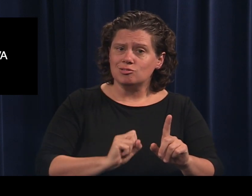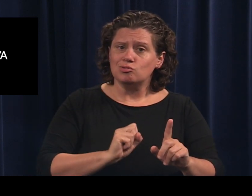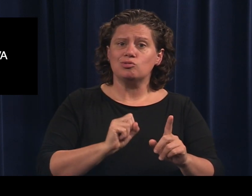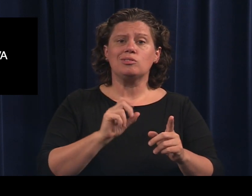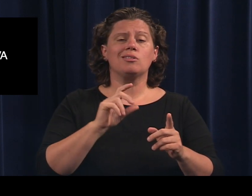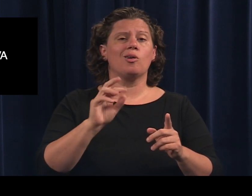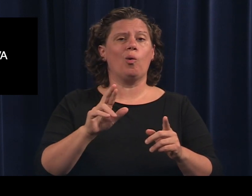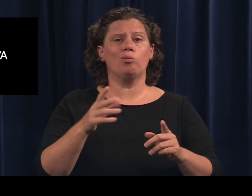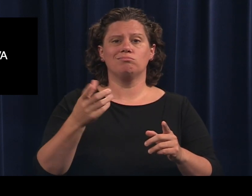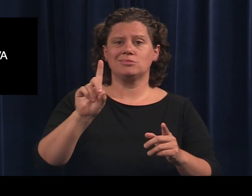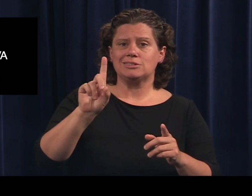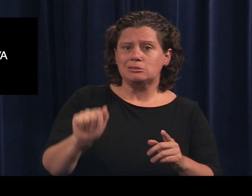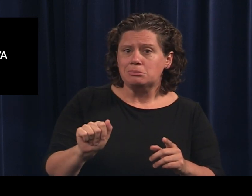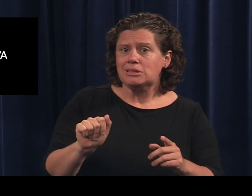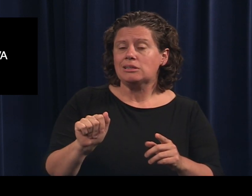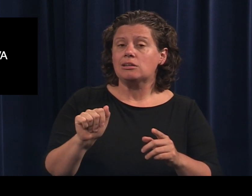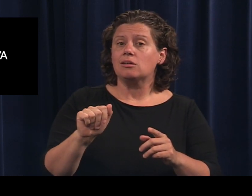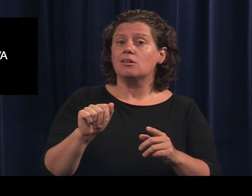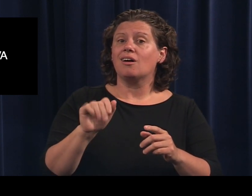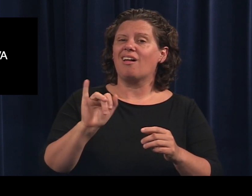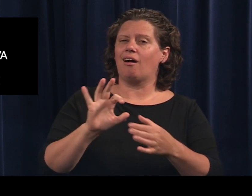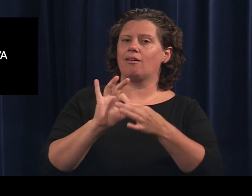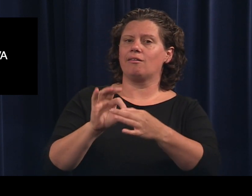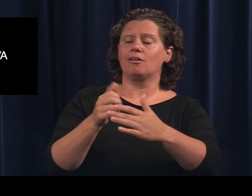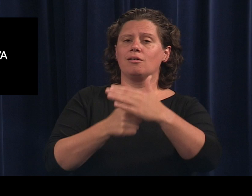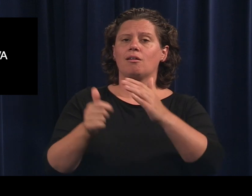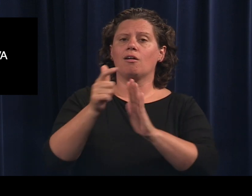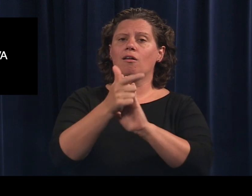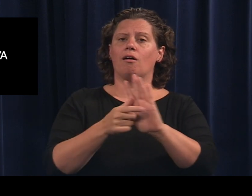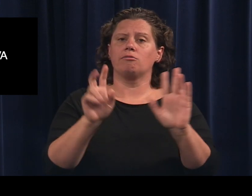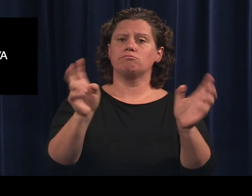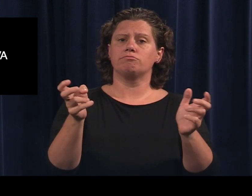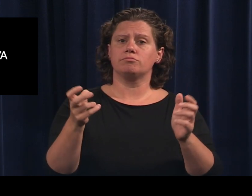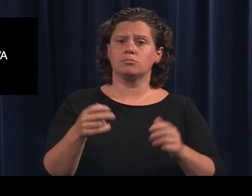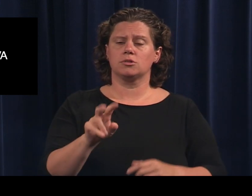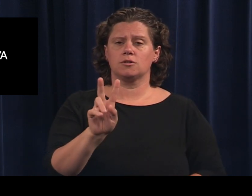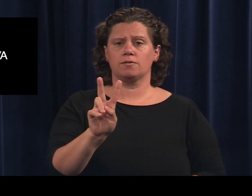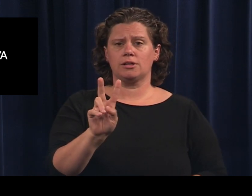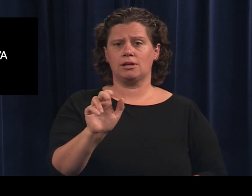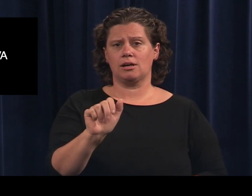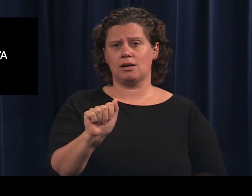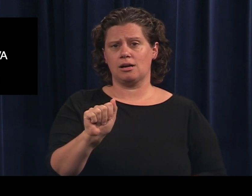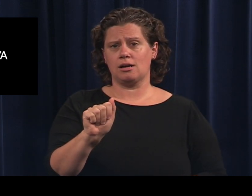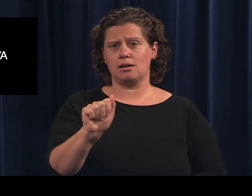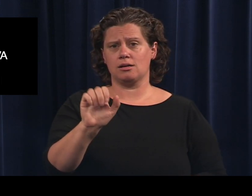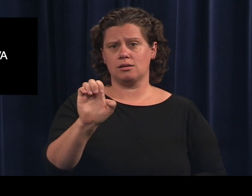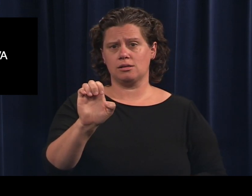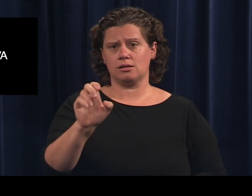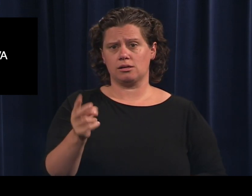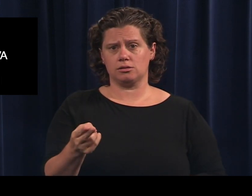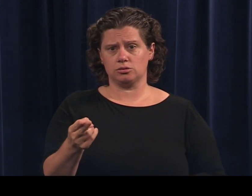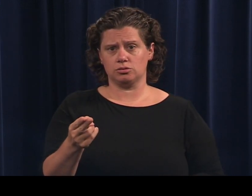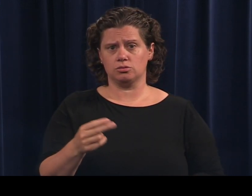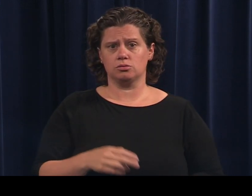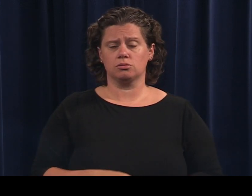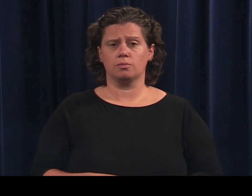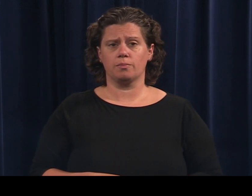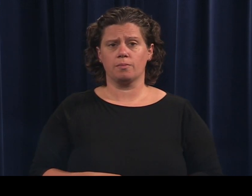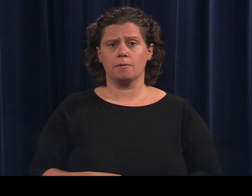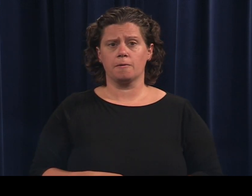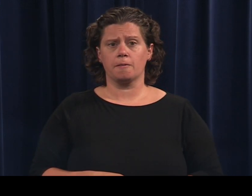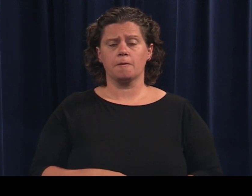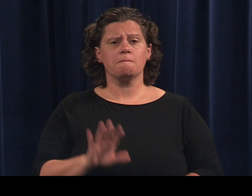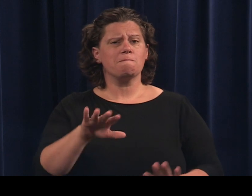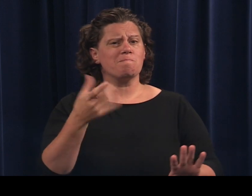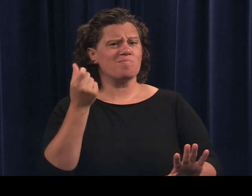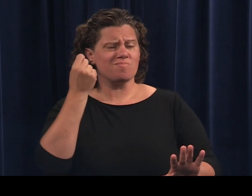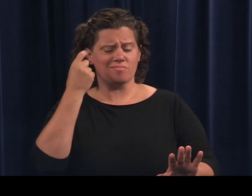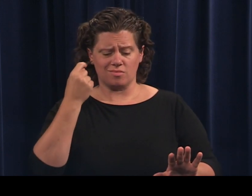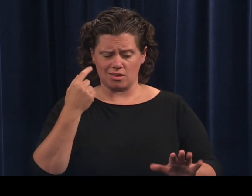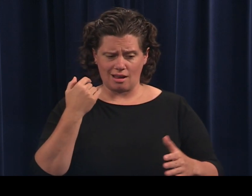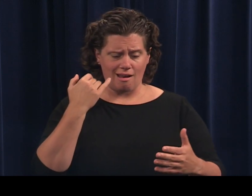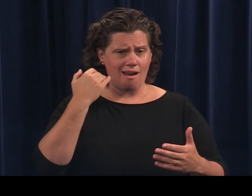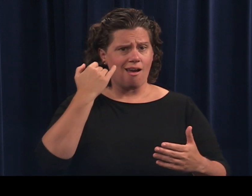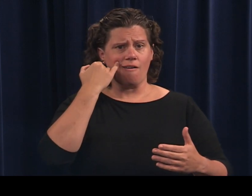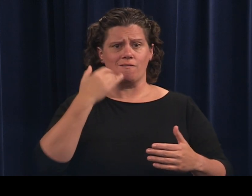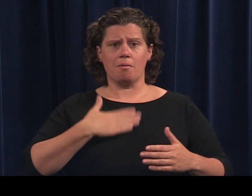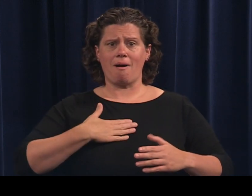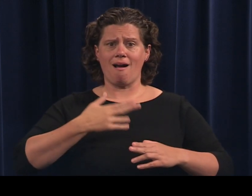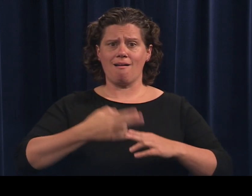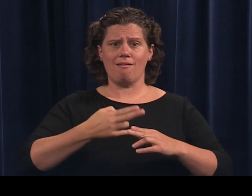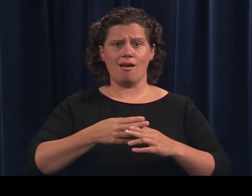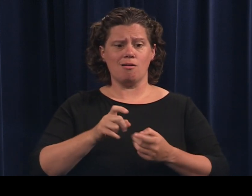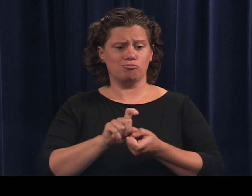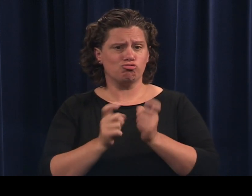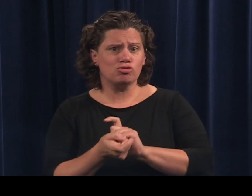What if my name has changed?